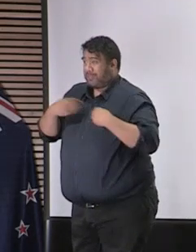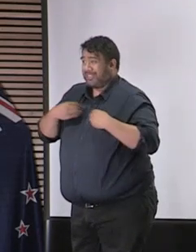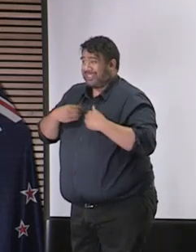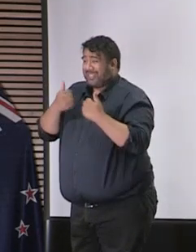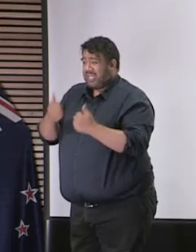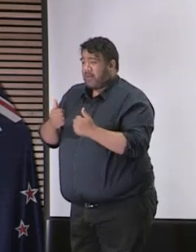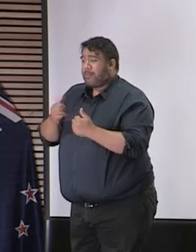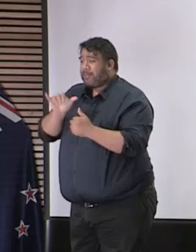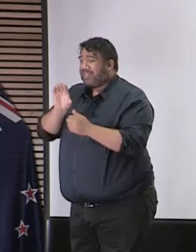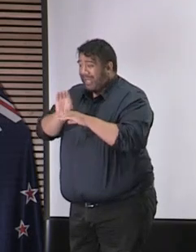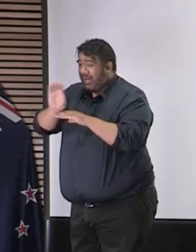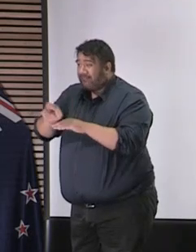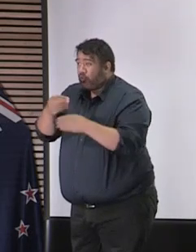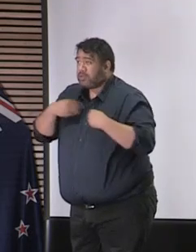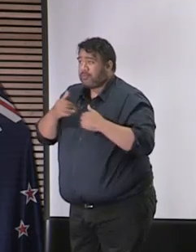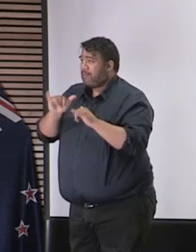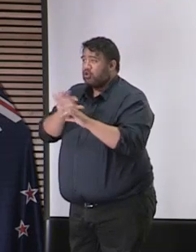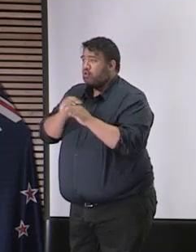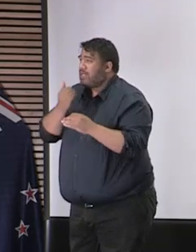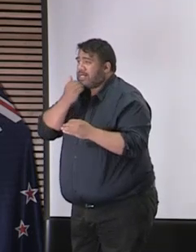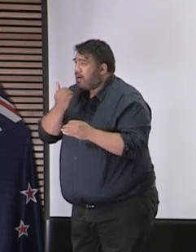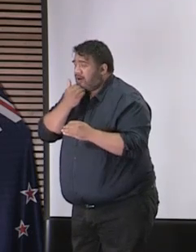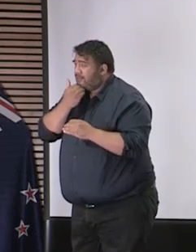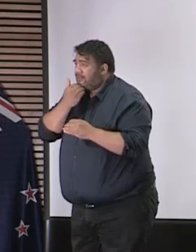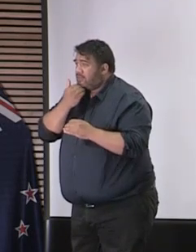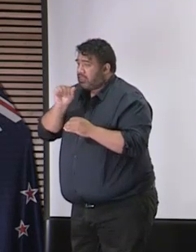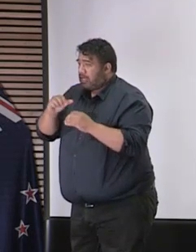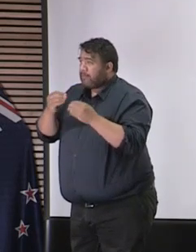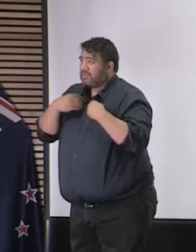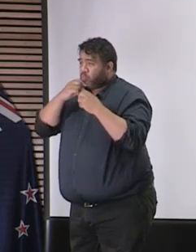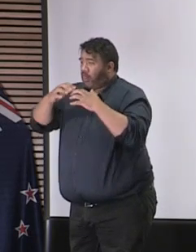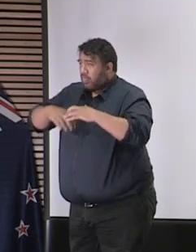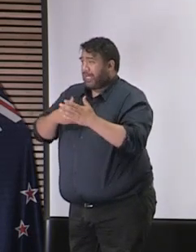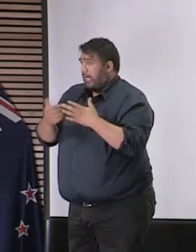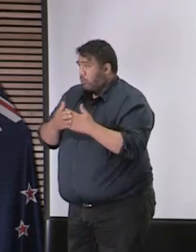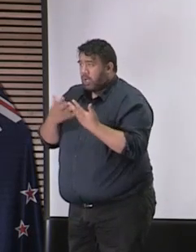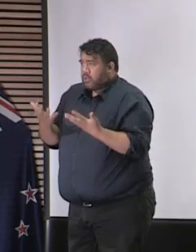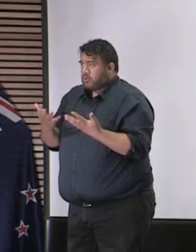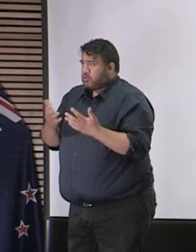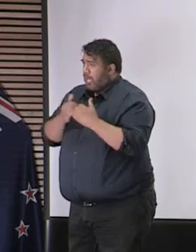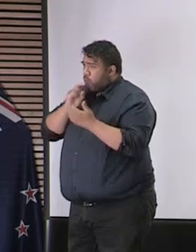looking at providing some cash in for businesses other than those ones? PRIME MINISTER JACINDA